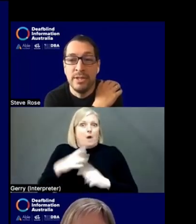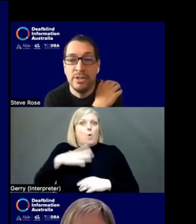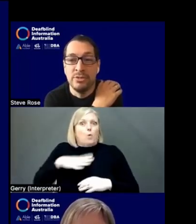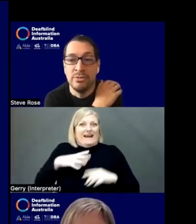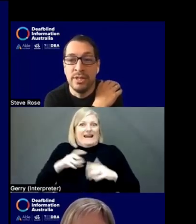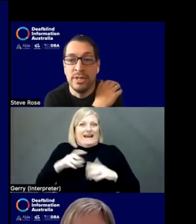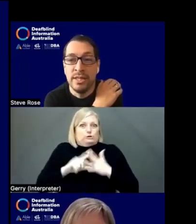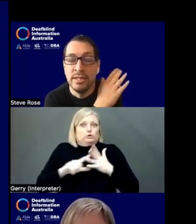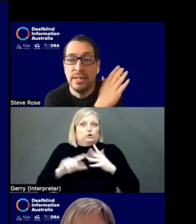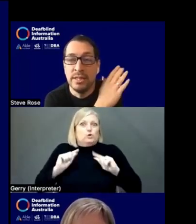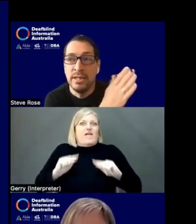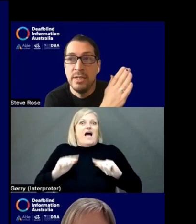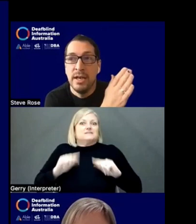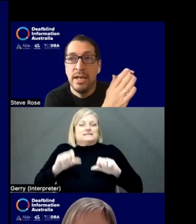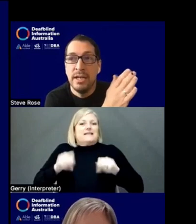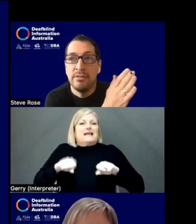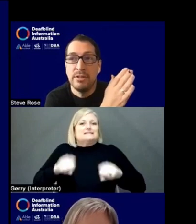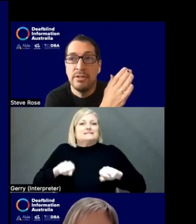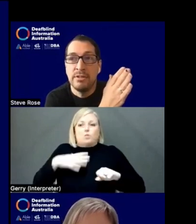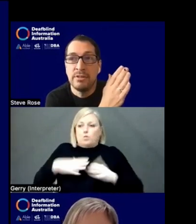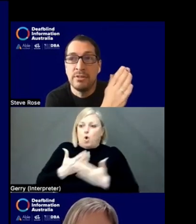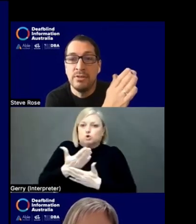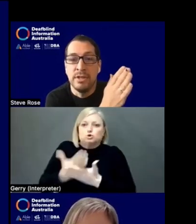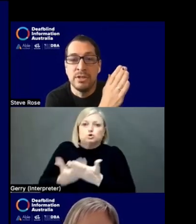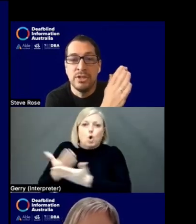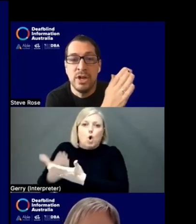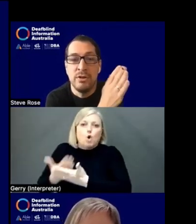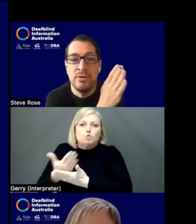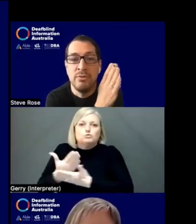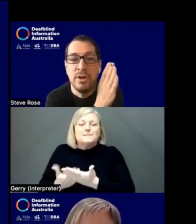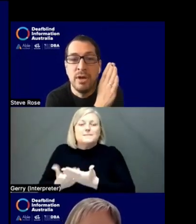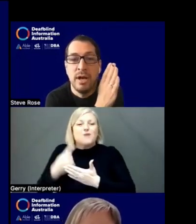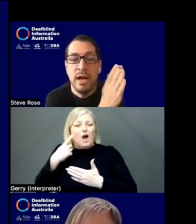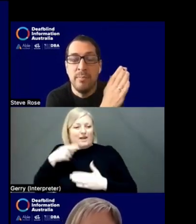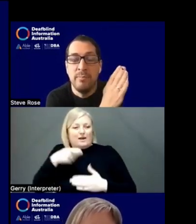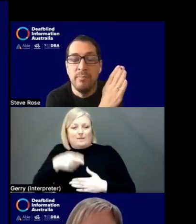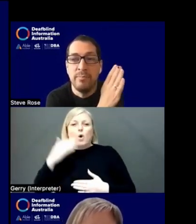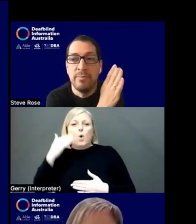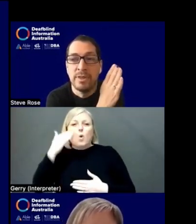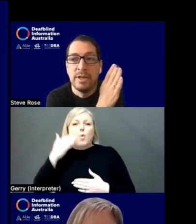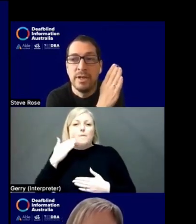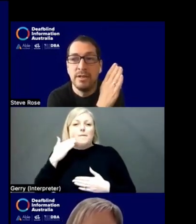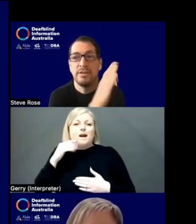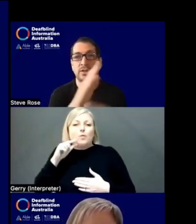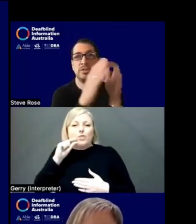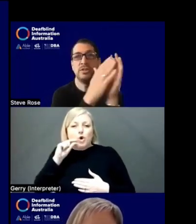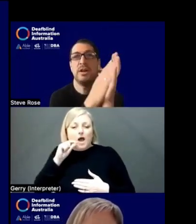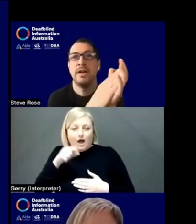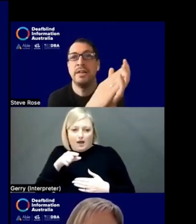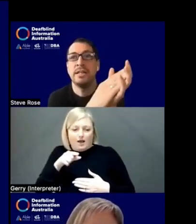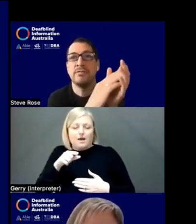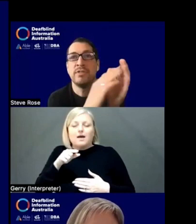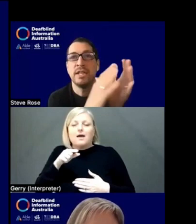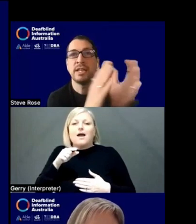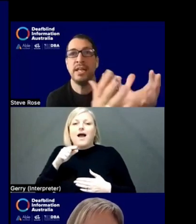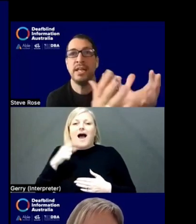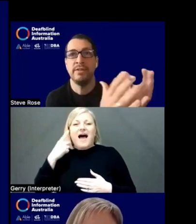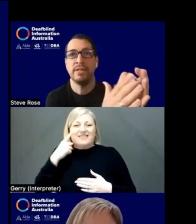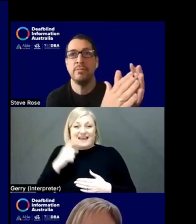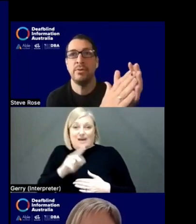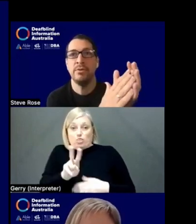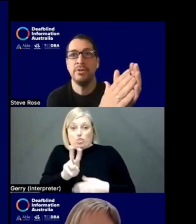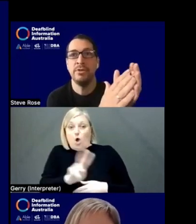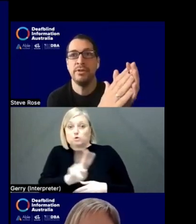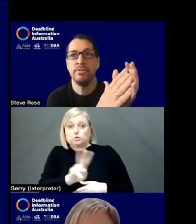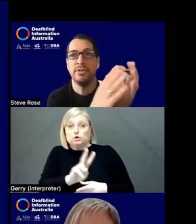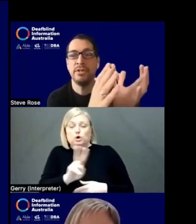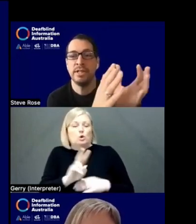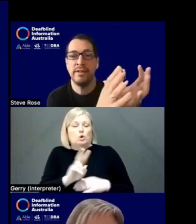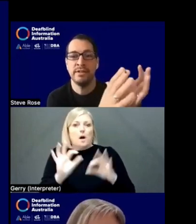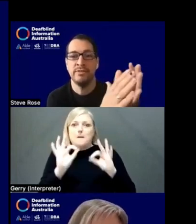potential and I think Ingrid and Gunner show a really clear example of using the narrative